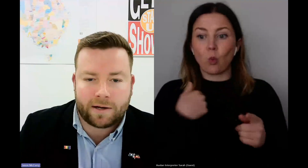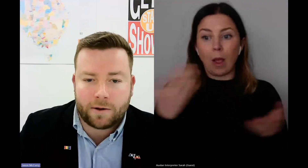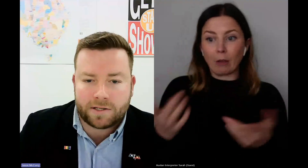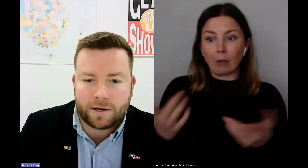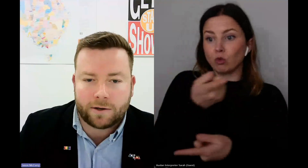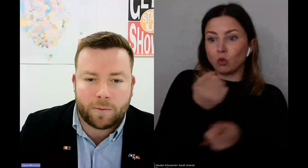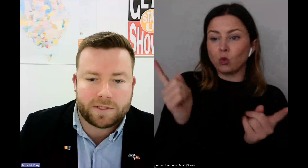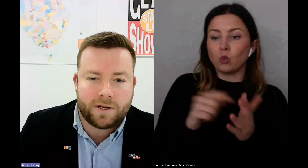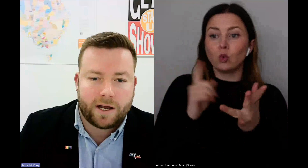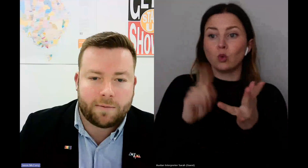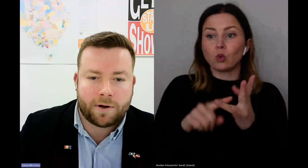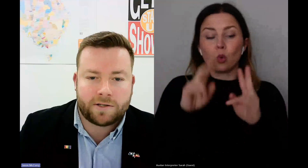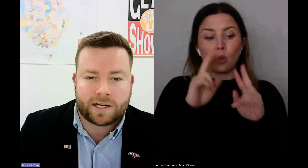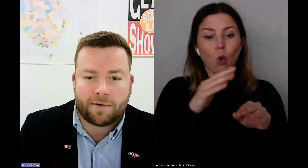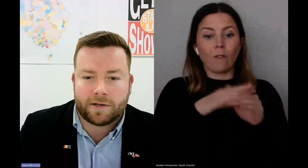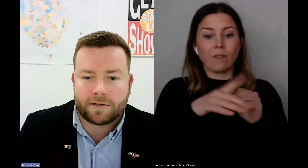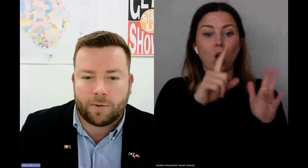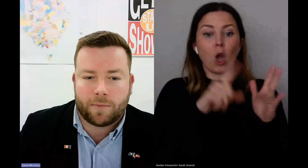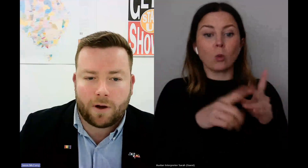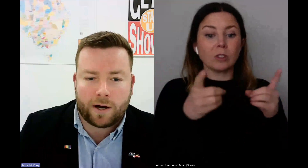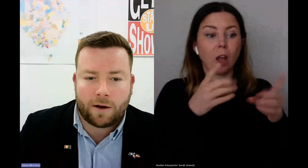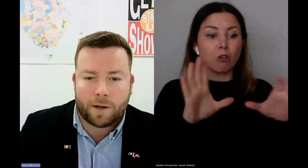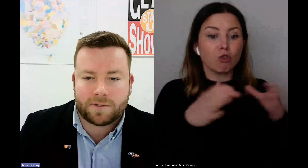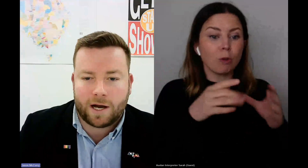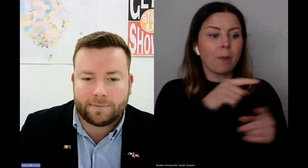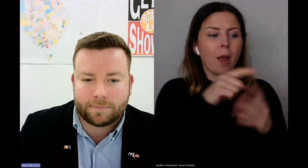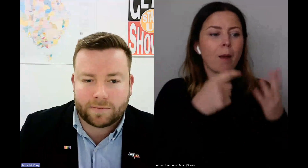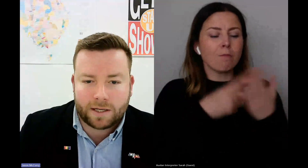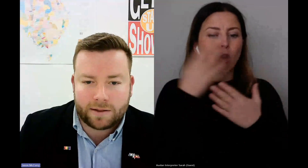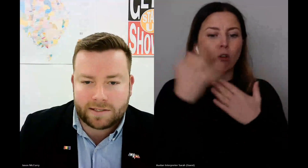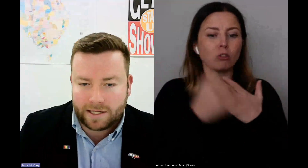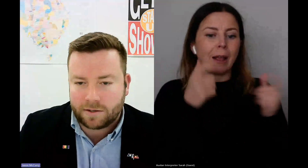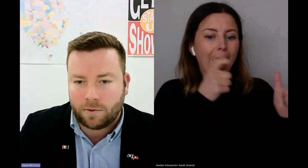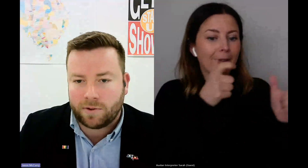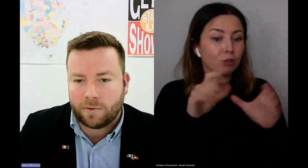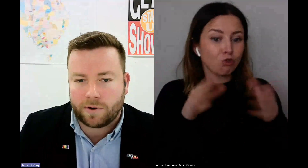the co-design groups and project governance group on our website. There's links to all their